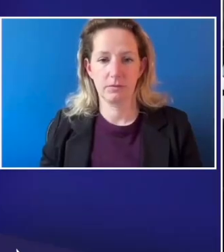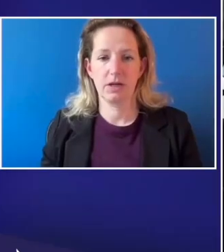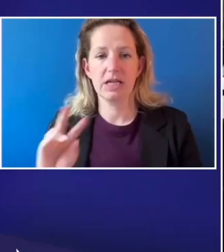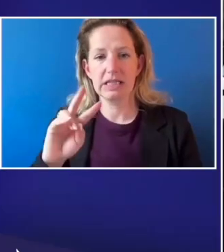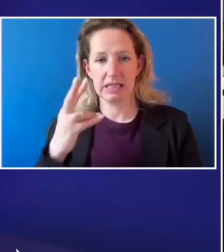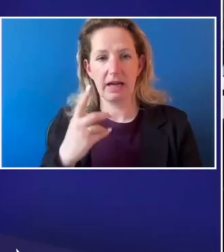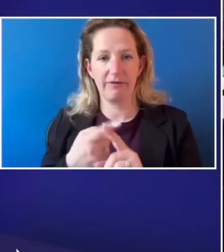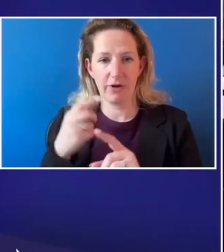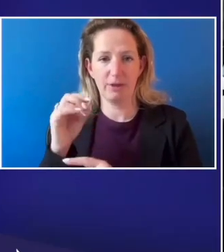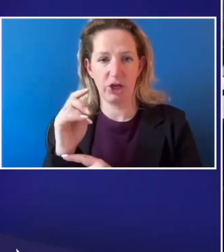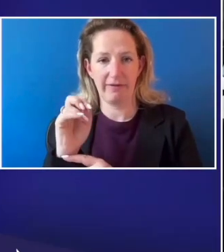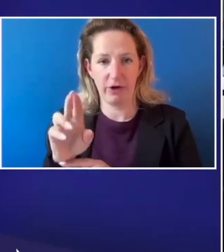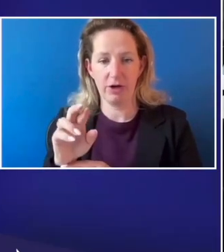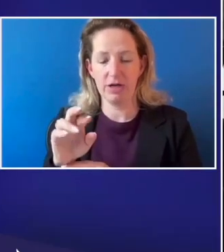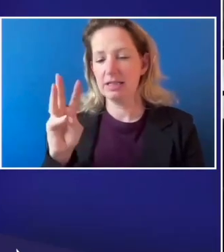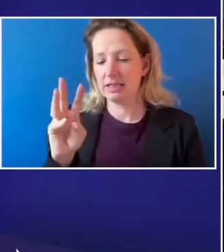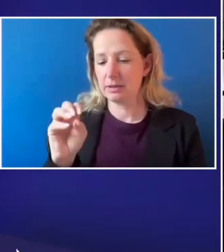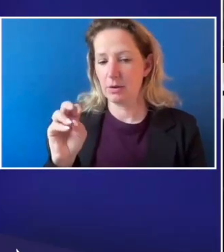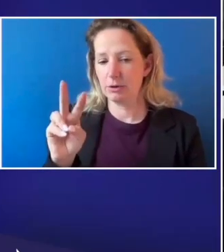The language on training. Excuse me, just for sec.